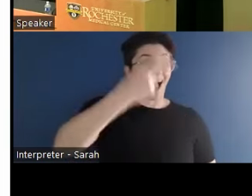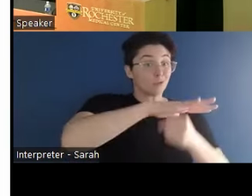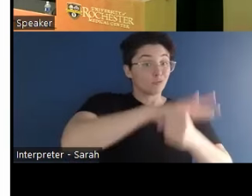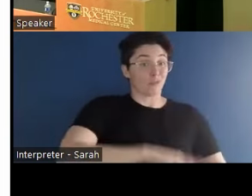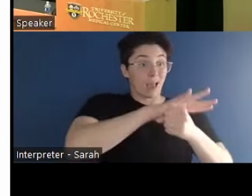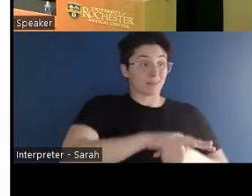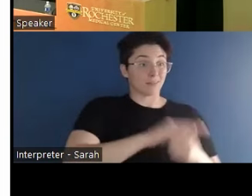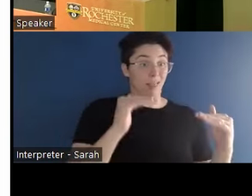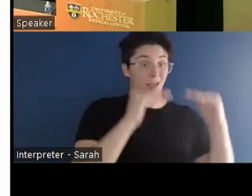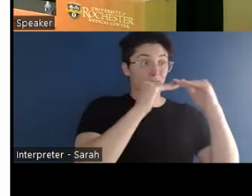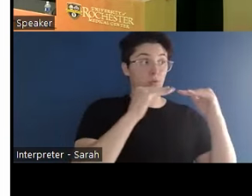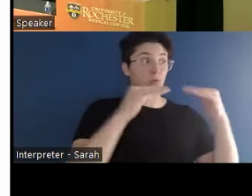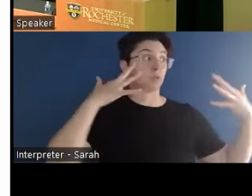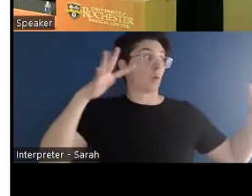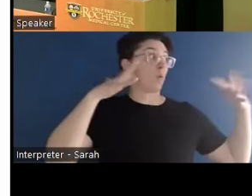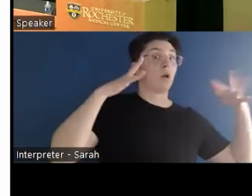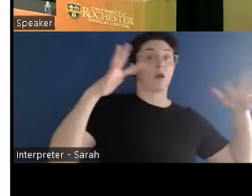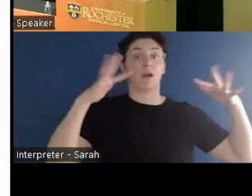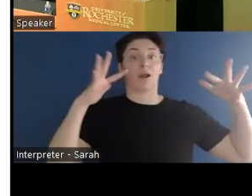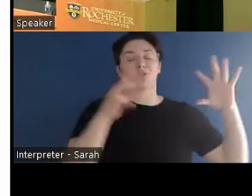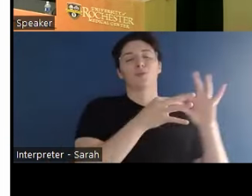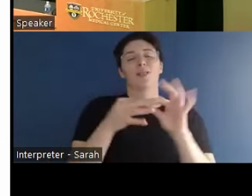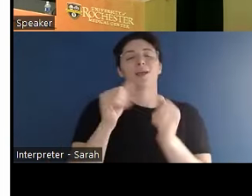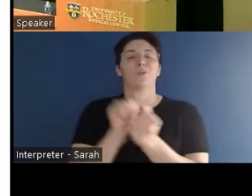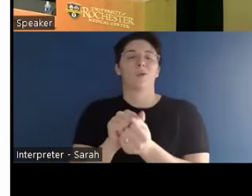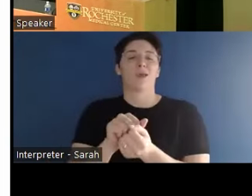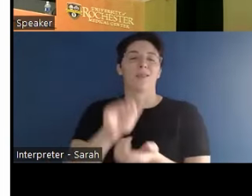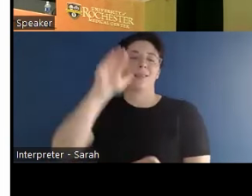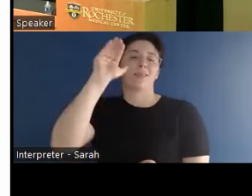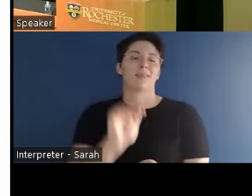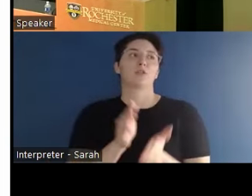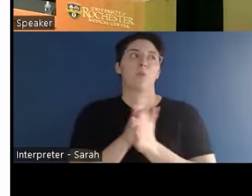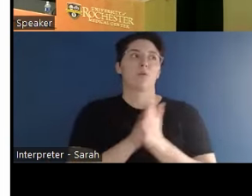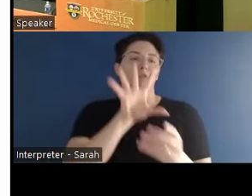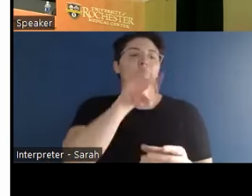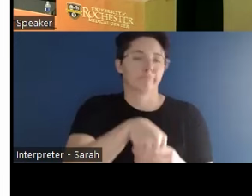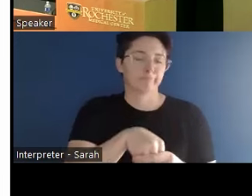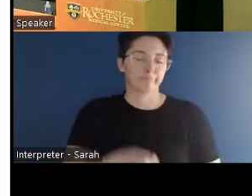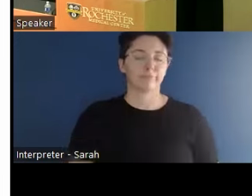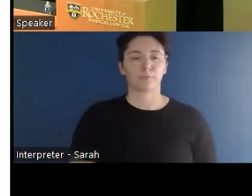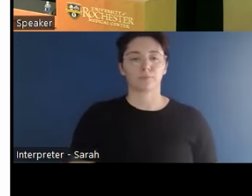with social noise in the background relating to lower social motivation the next graph is